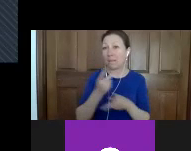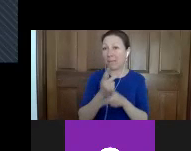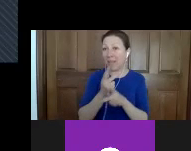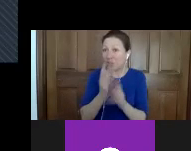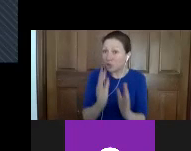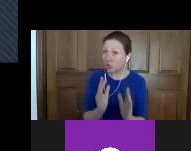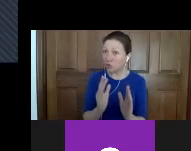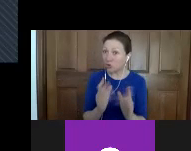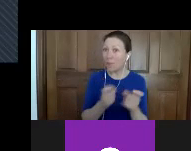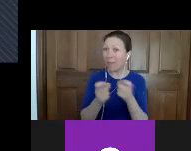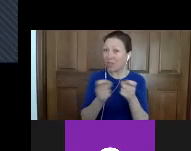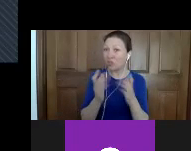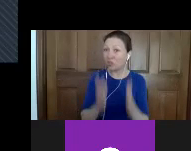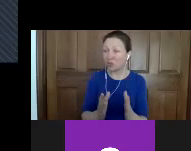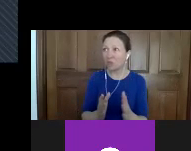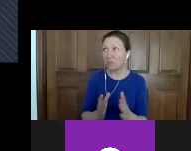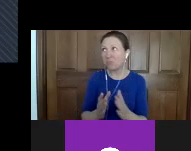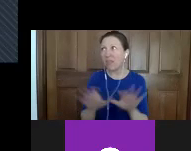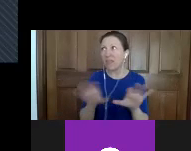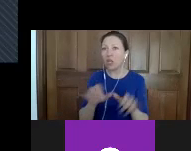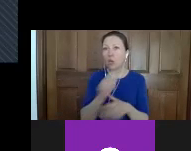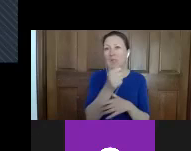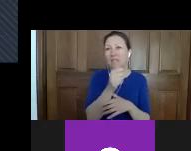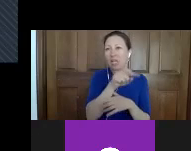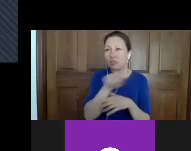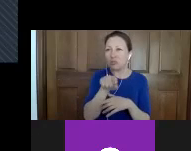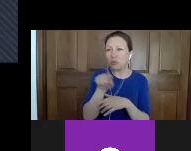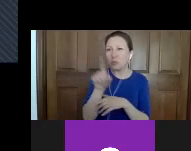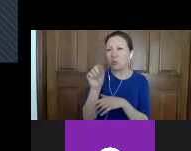so the hiring managers really rely on the recruiters and the recruiters really rely